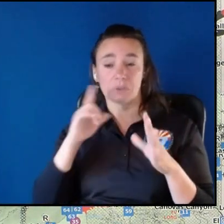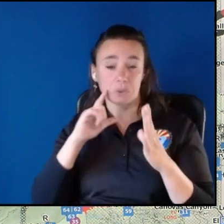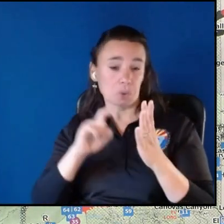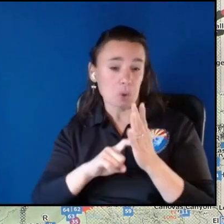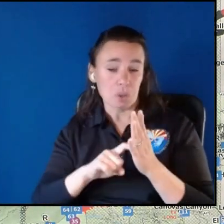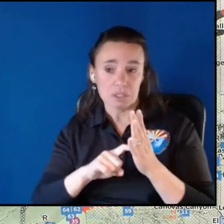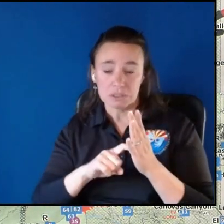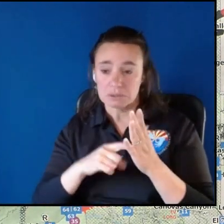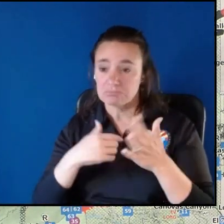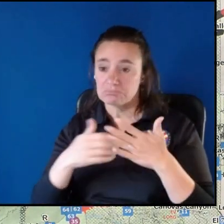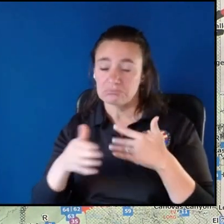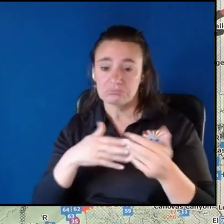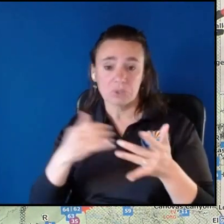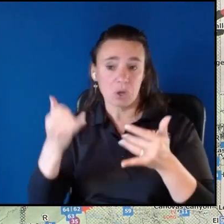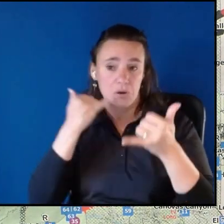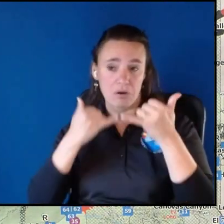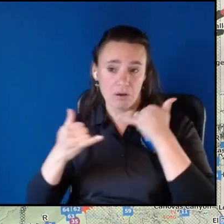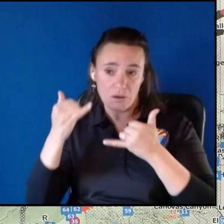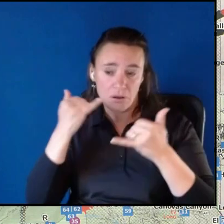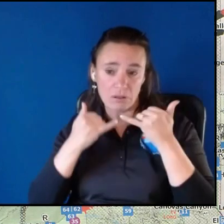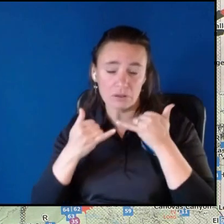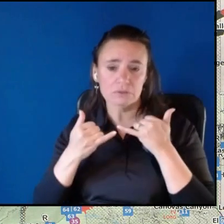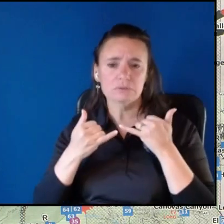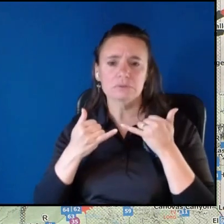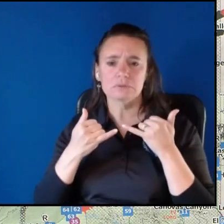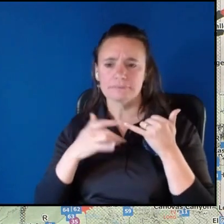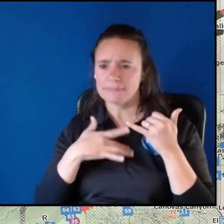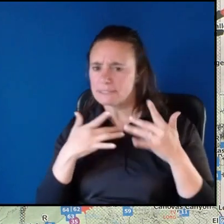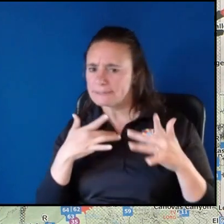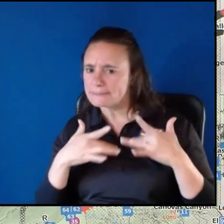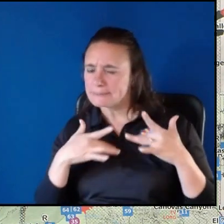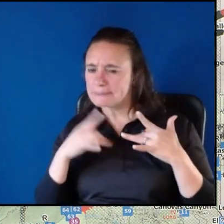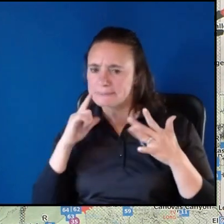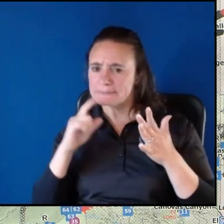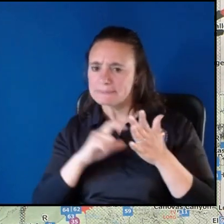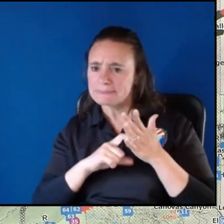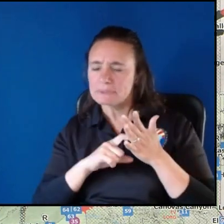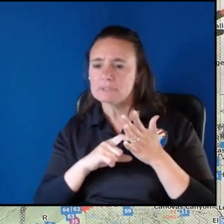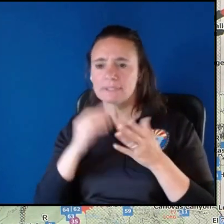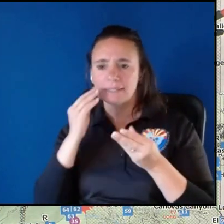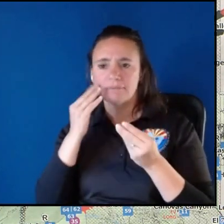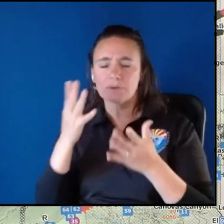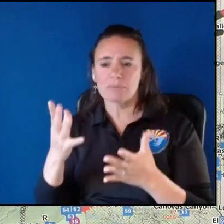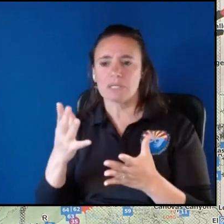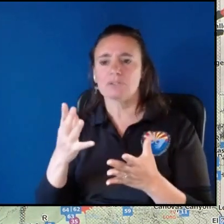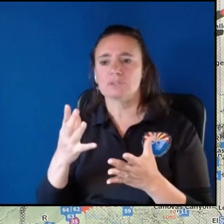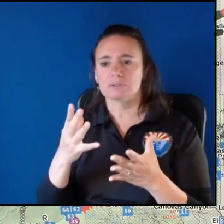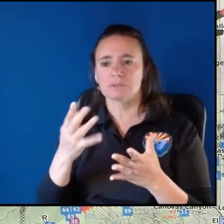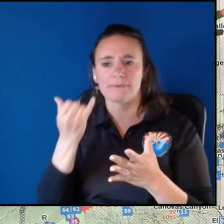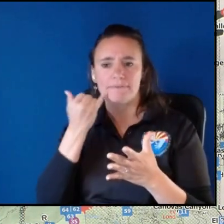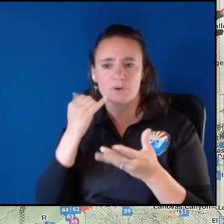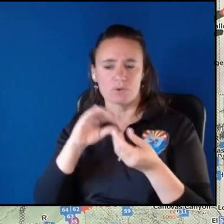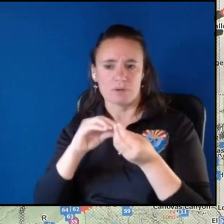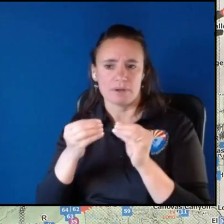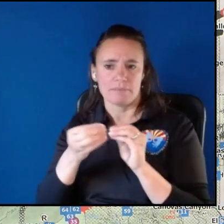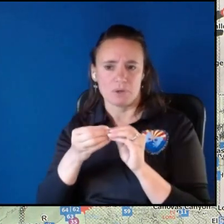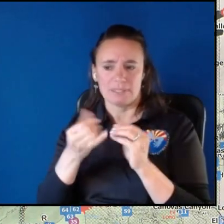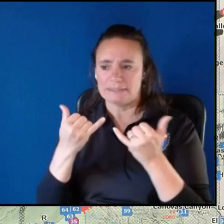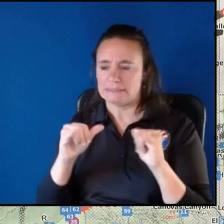guys see things that are concerning. The information hotline is still open from 8AM to 8PM and those folks will